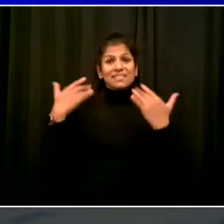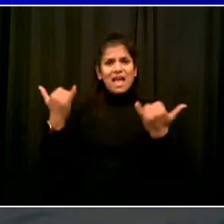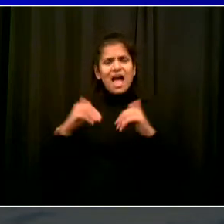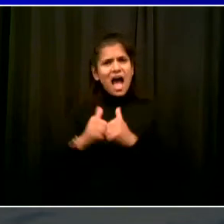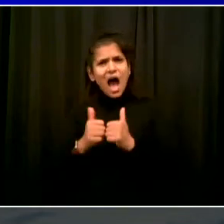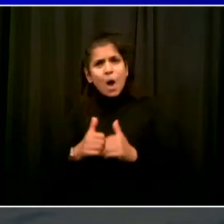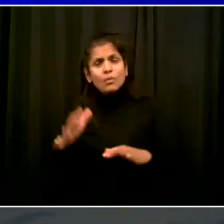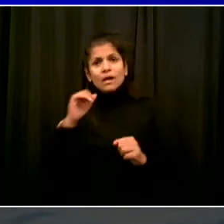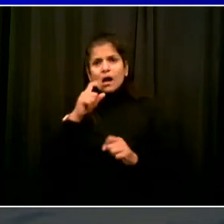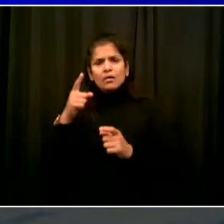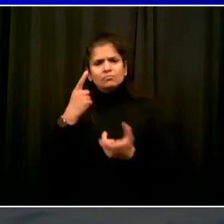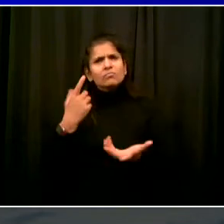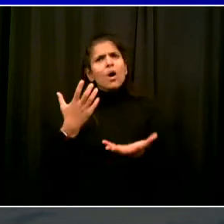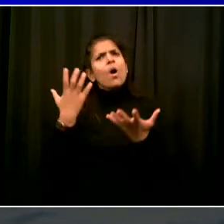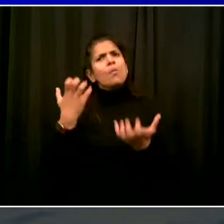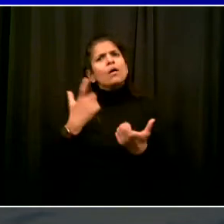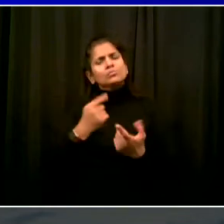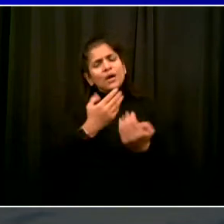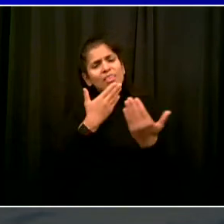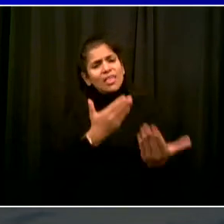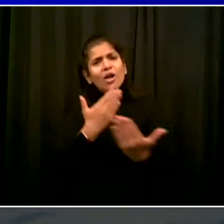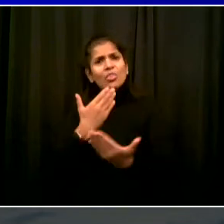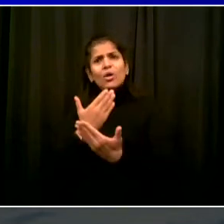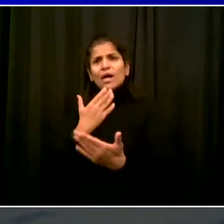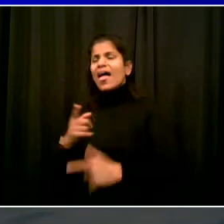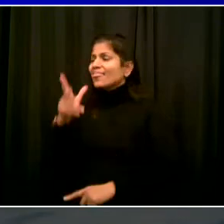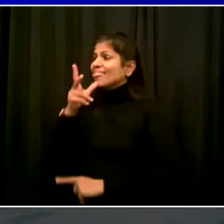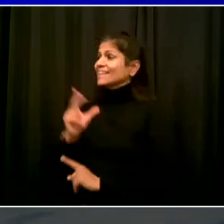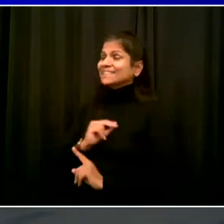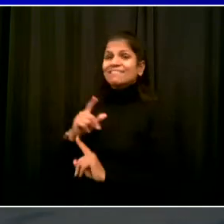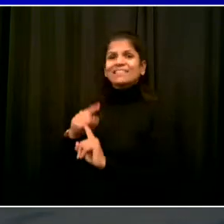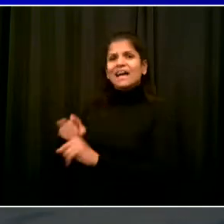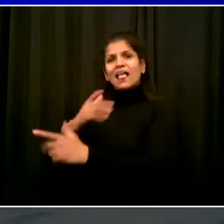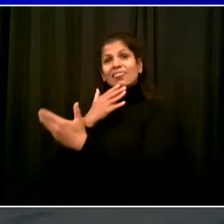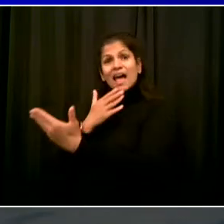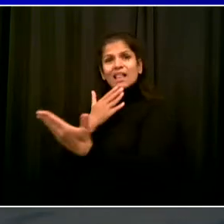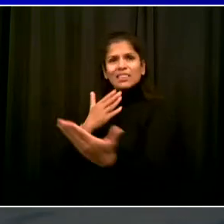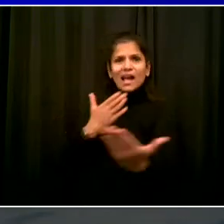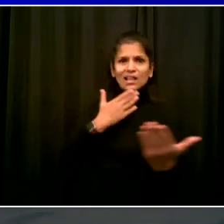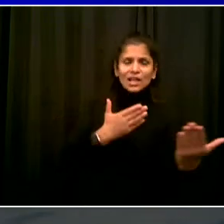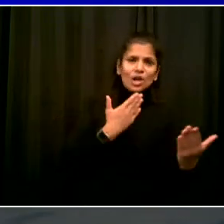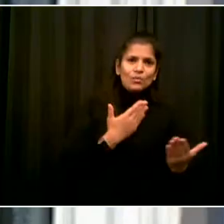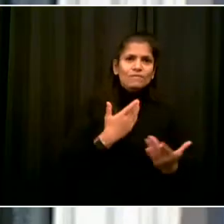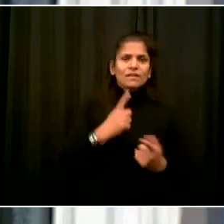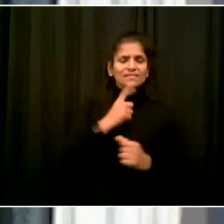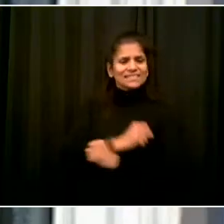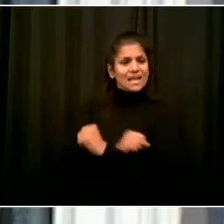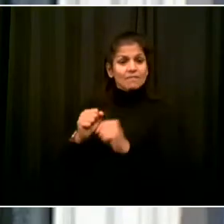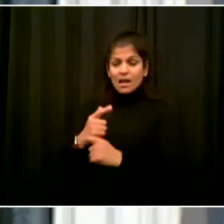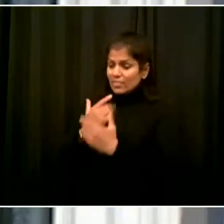MAYOR SAID, THE BEST WAY TO EXPRESS OUR GRATITUDE FOR LOVED ONES IS BYBY